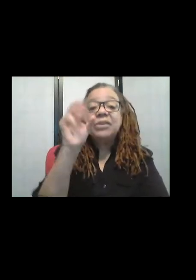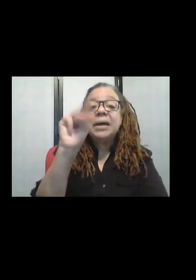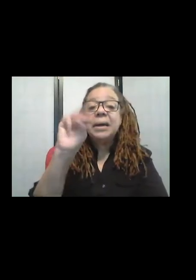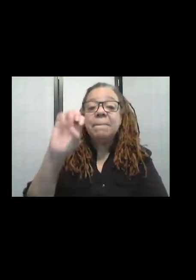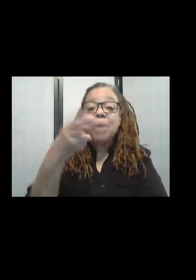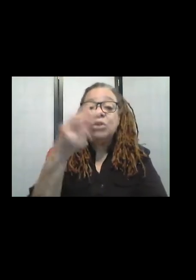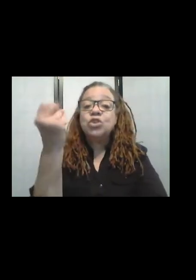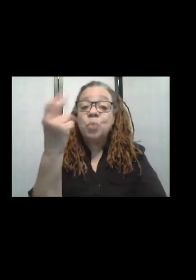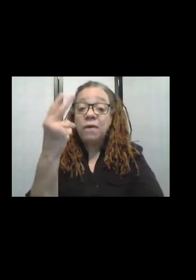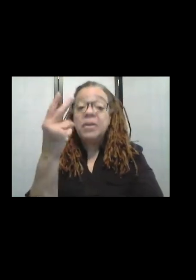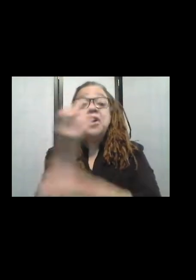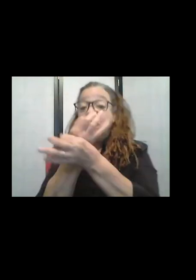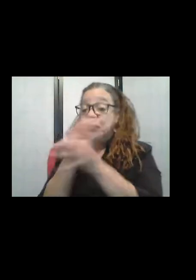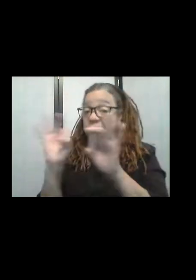free tickets through Eventbrite [eventbrite.com]